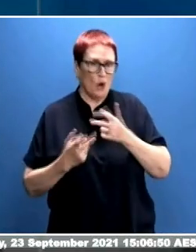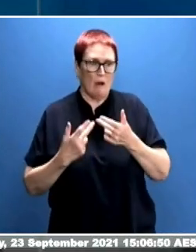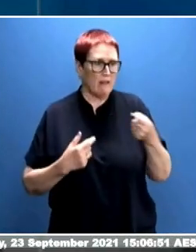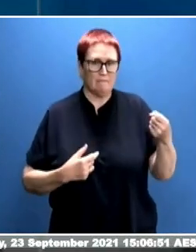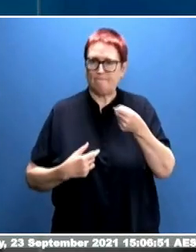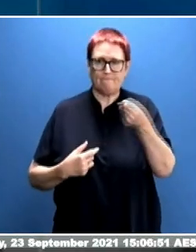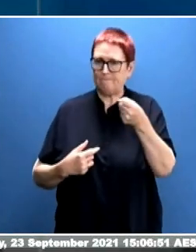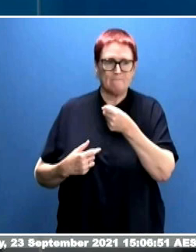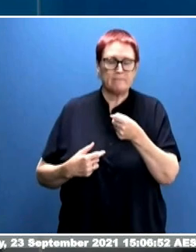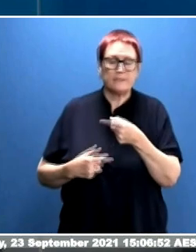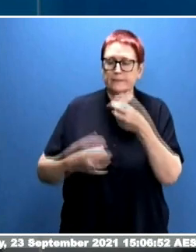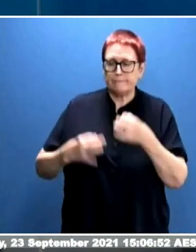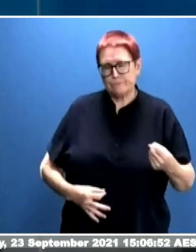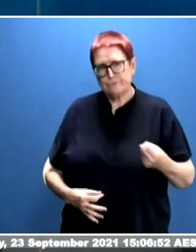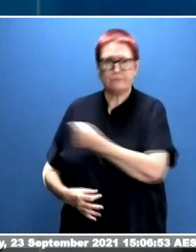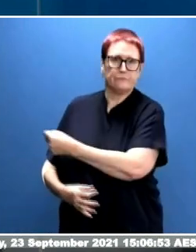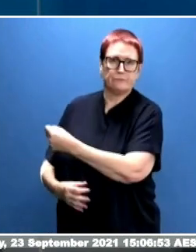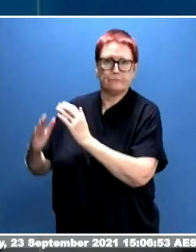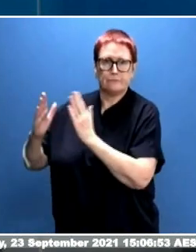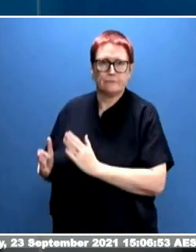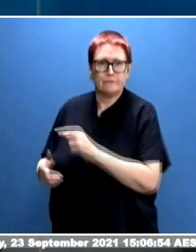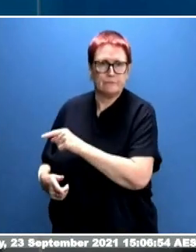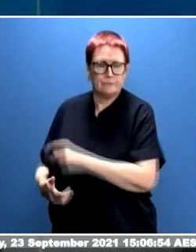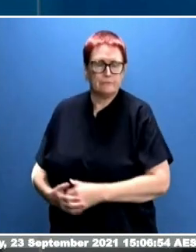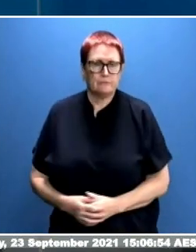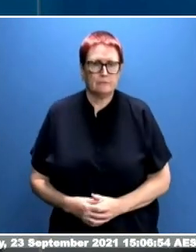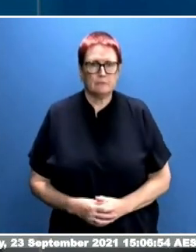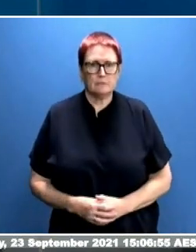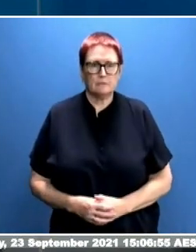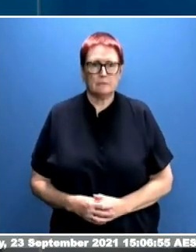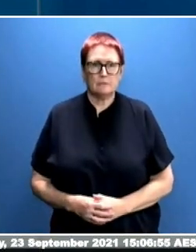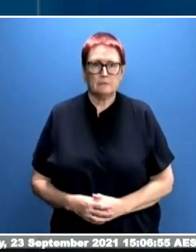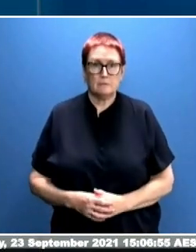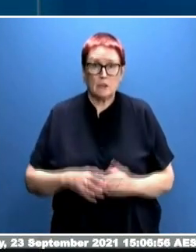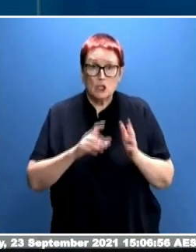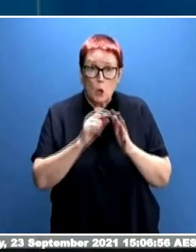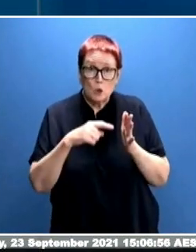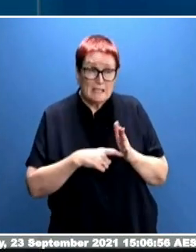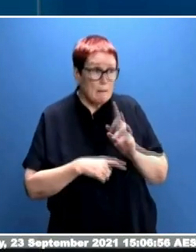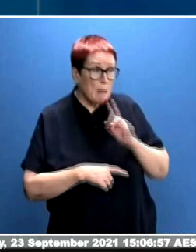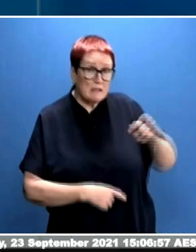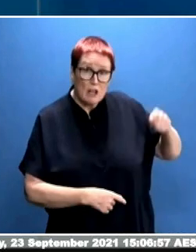Families informs the court about, about whether they meet the criteria? Yes.